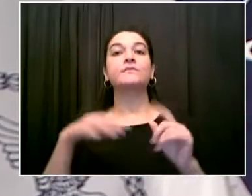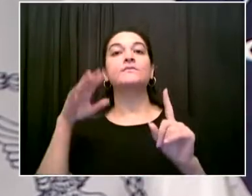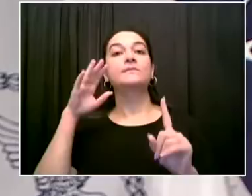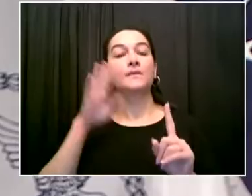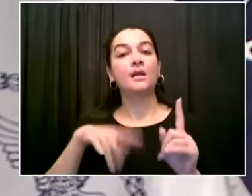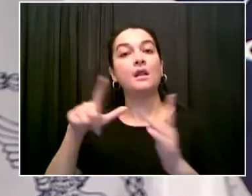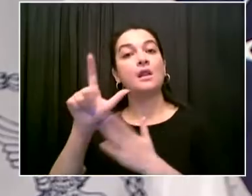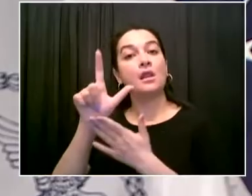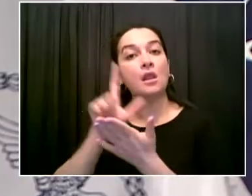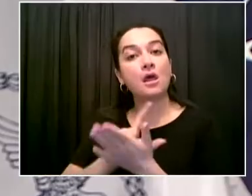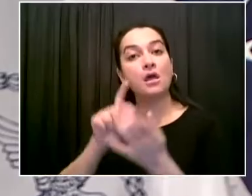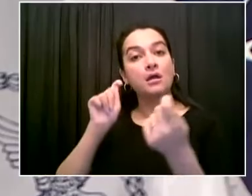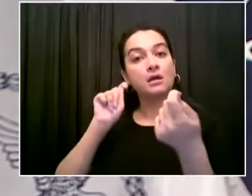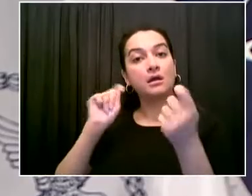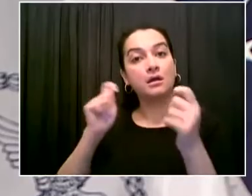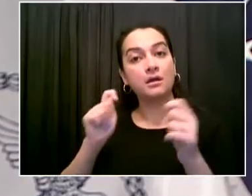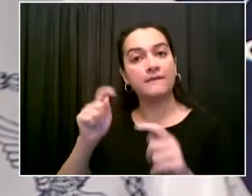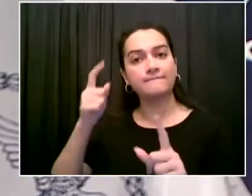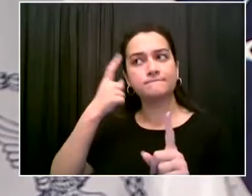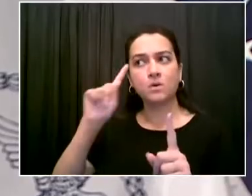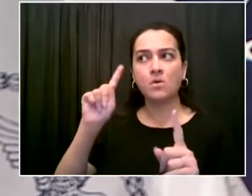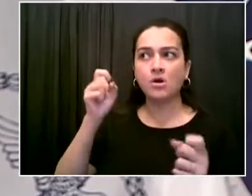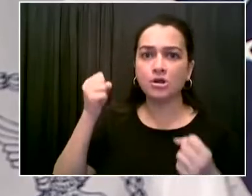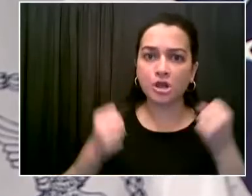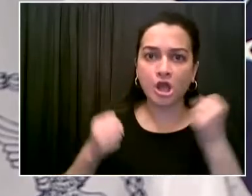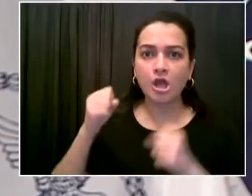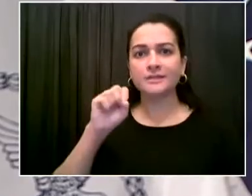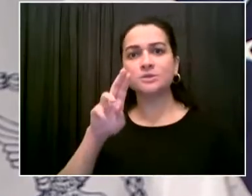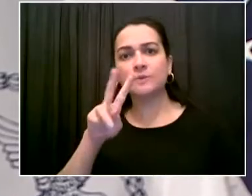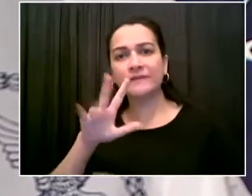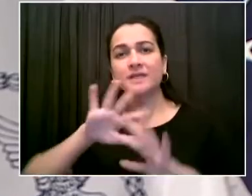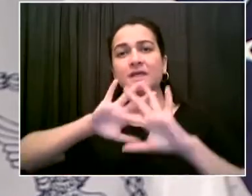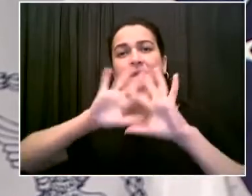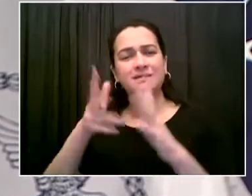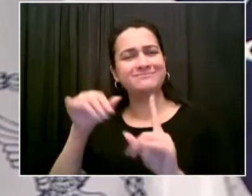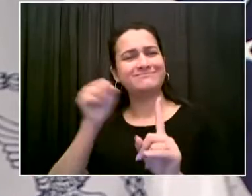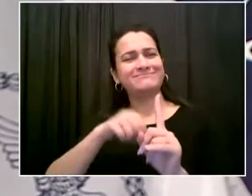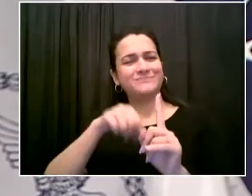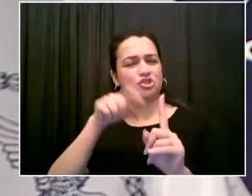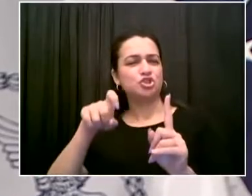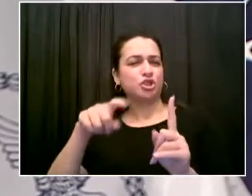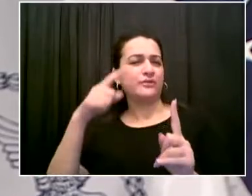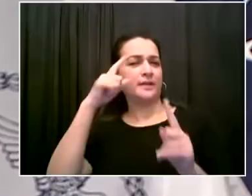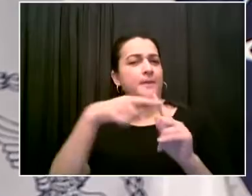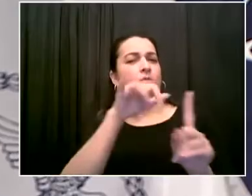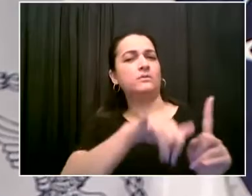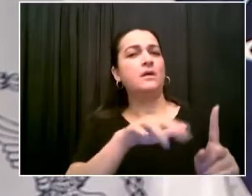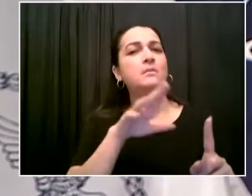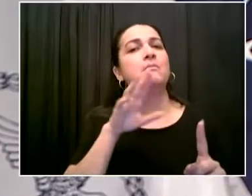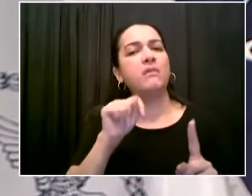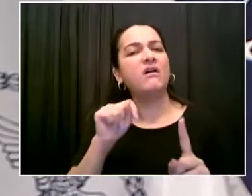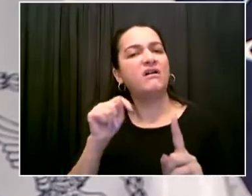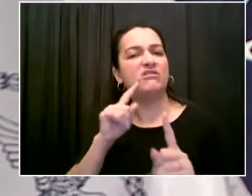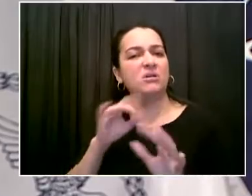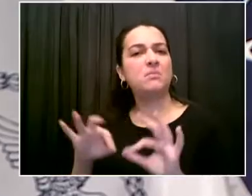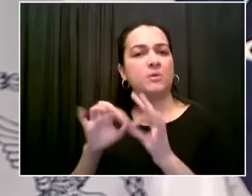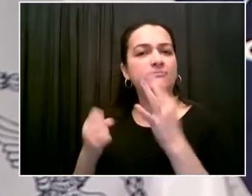OPTIONS TO PEOPLE IN THE HERE AND NOW AND KEEP PEOPLE SAFE IN THOSE OPTIONS. THAT IS THE WAY FORWARD IMMEDIATELY. I THINK THE